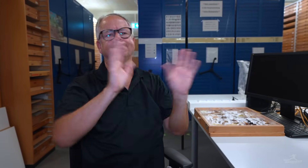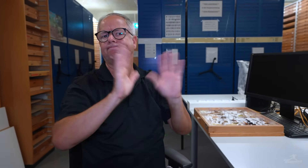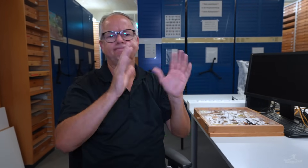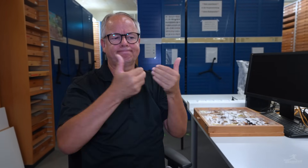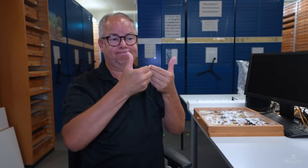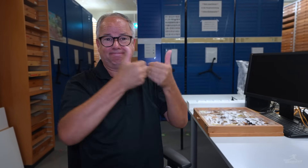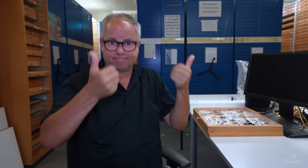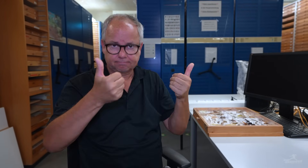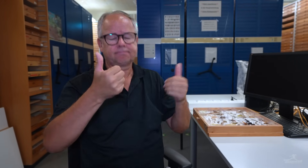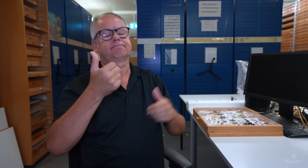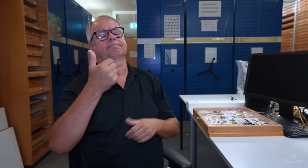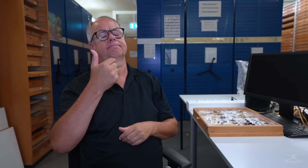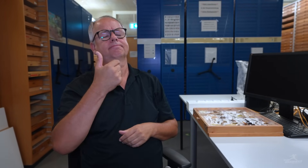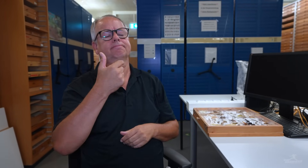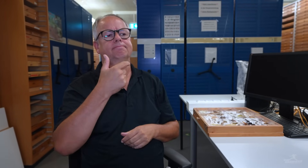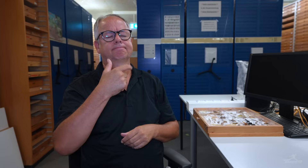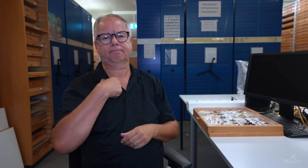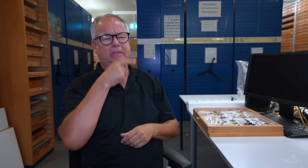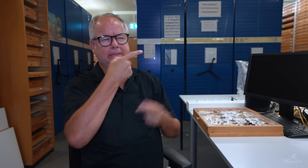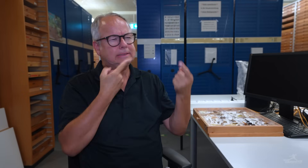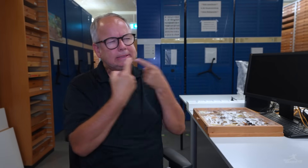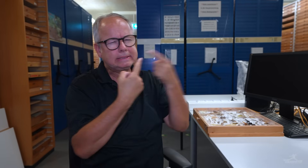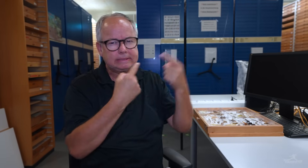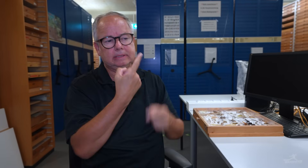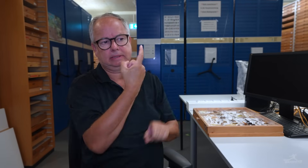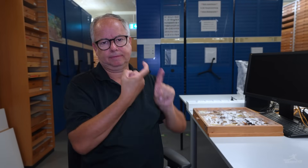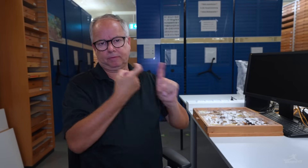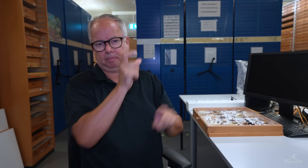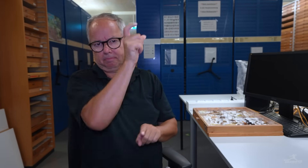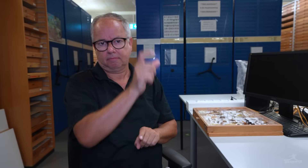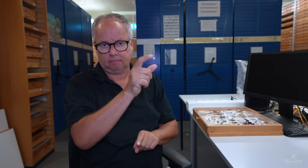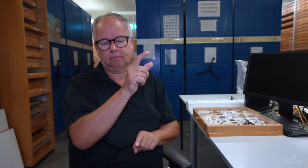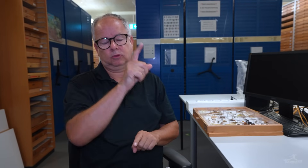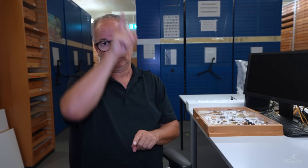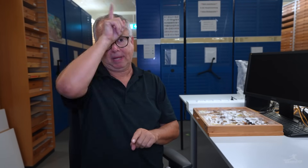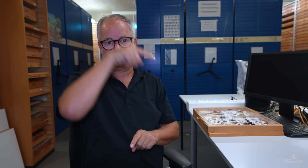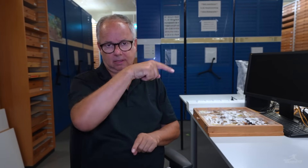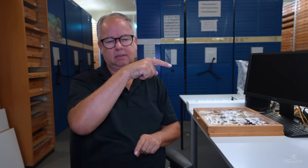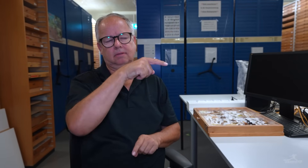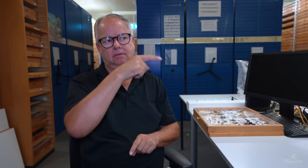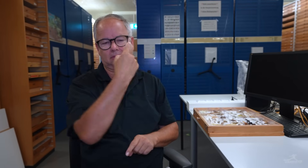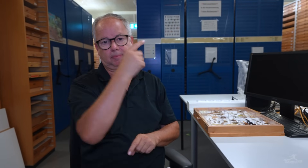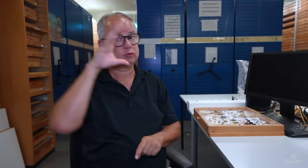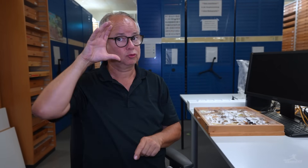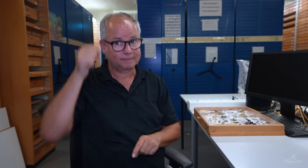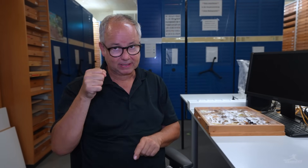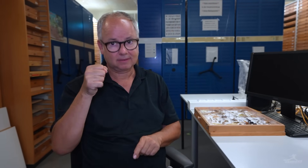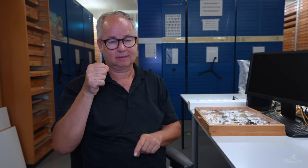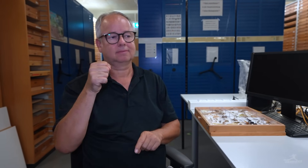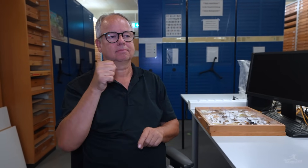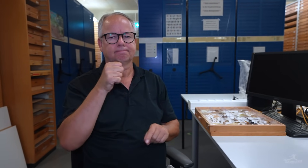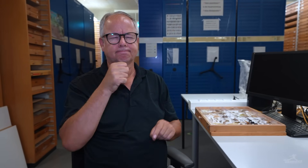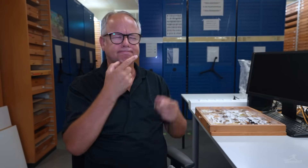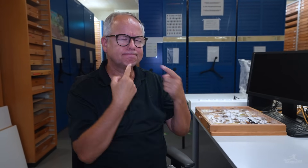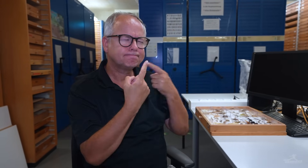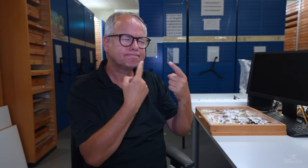when they should be separated. So I consulted with a German sign language professor, Stefan about this.